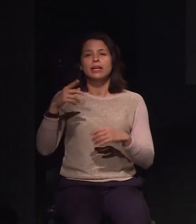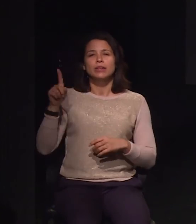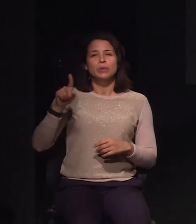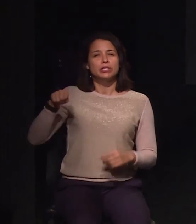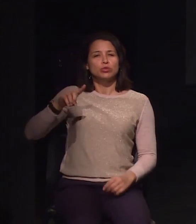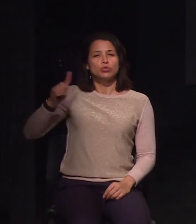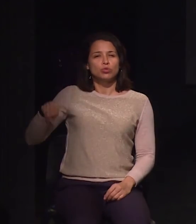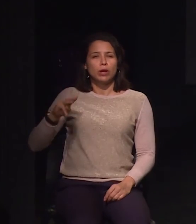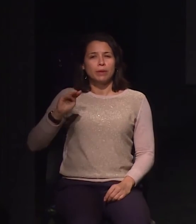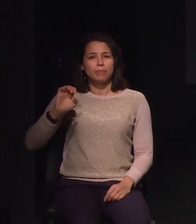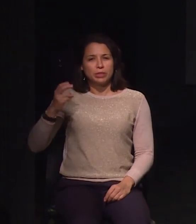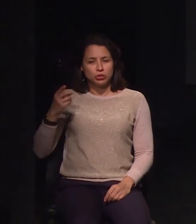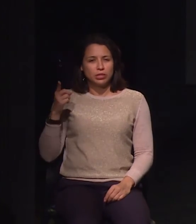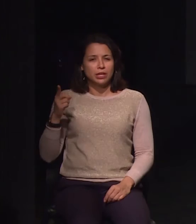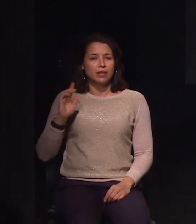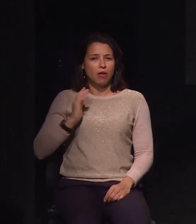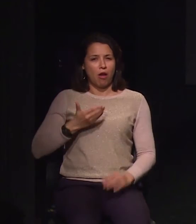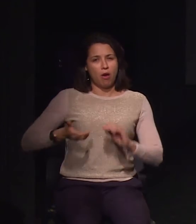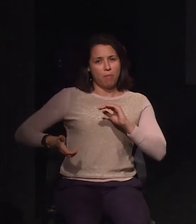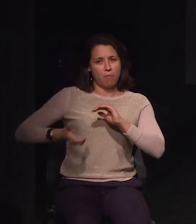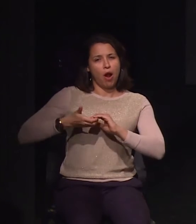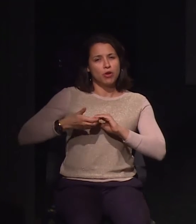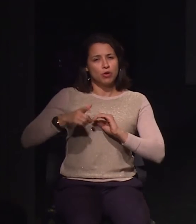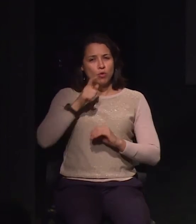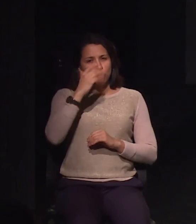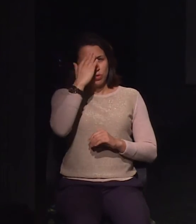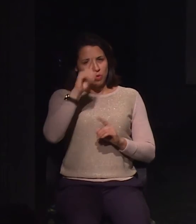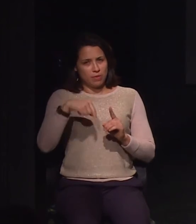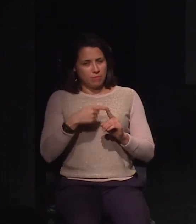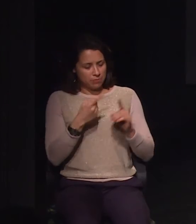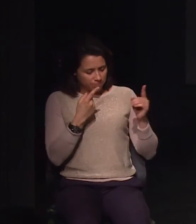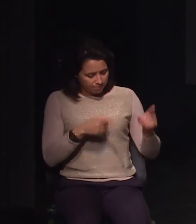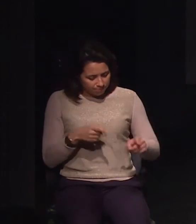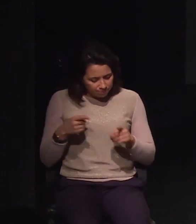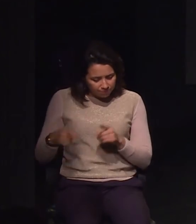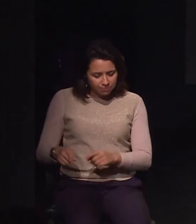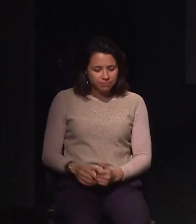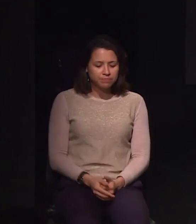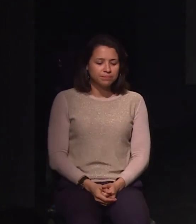And I think what stands out to me within that whole experience, not only was it so moving,